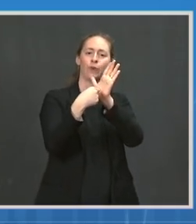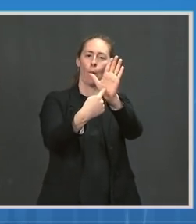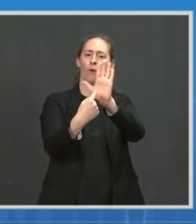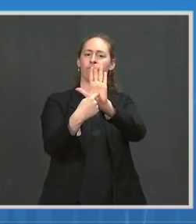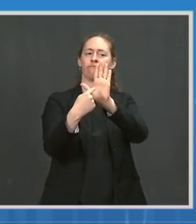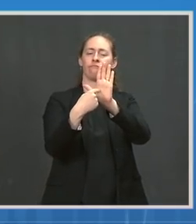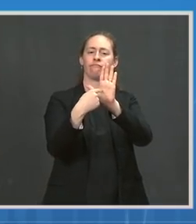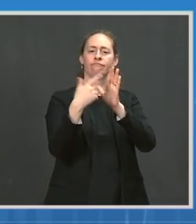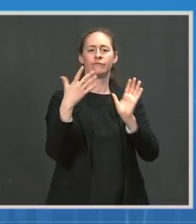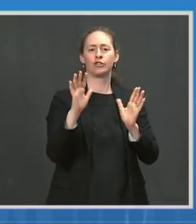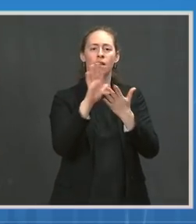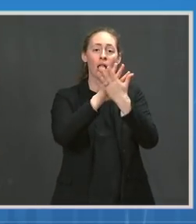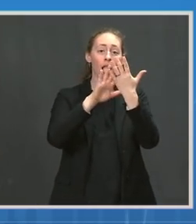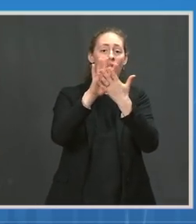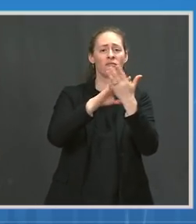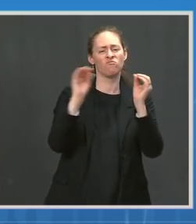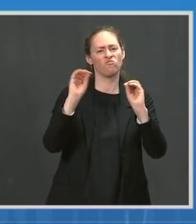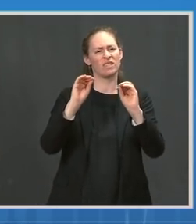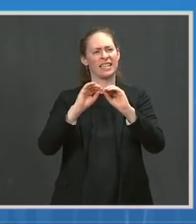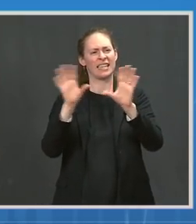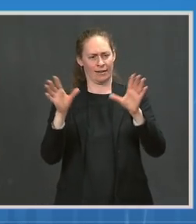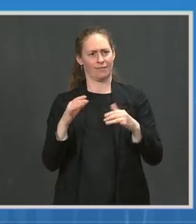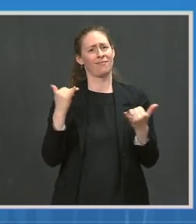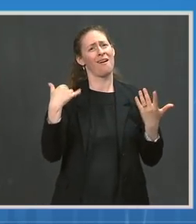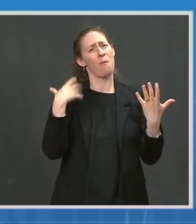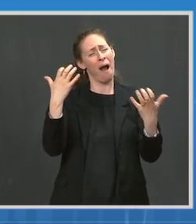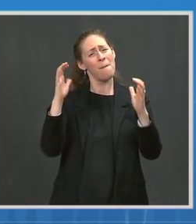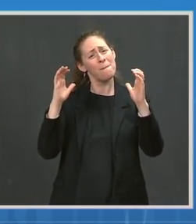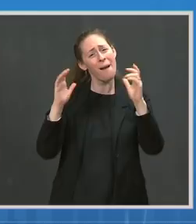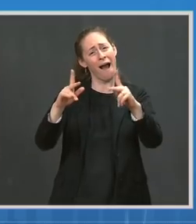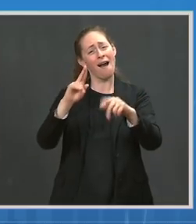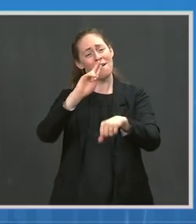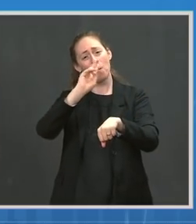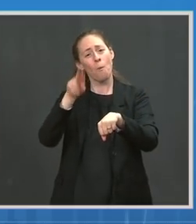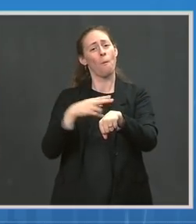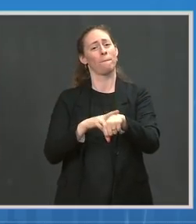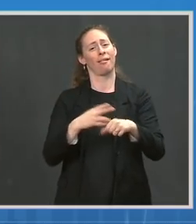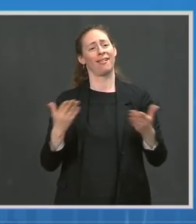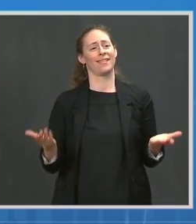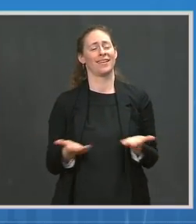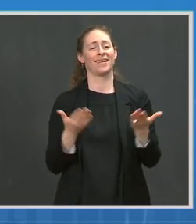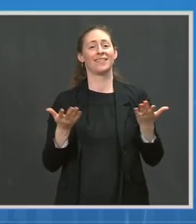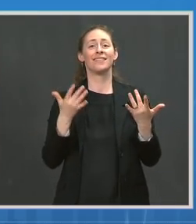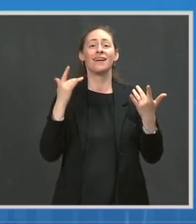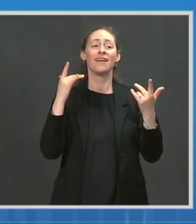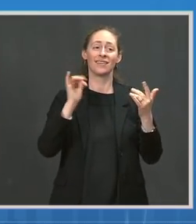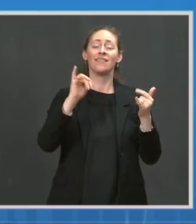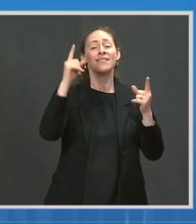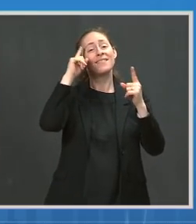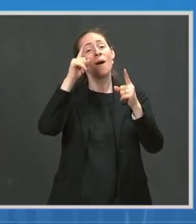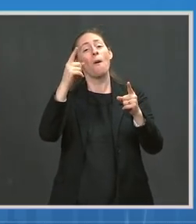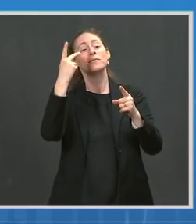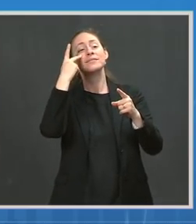And on the last slide: We all want normalcy in America. The highway to that normalcy is vaccination --